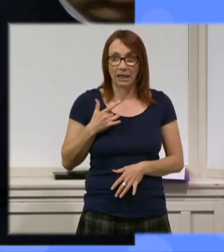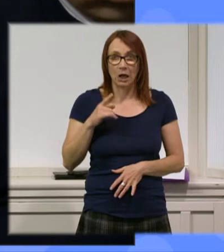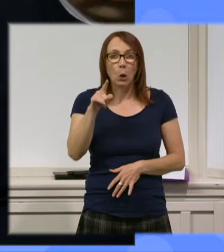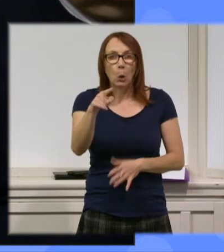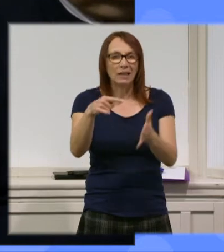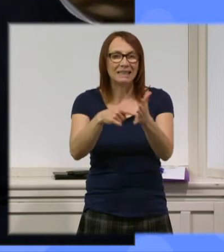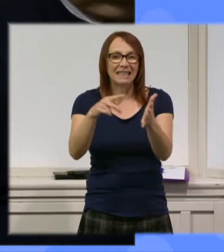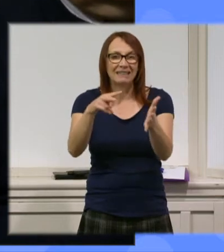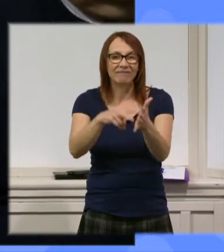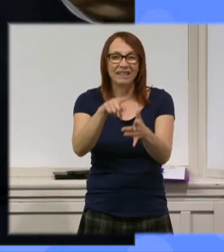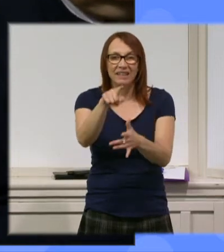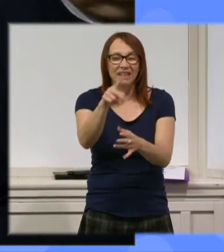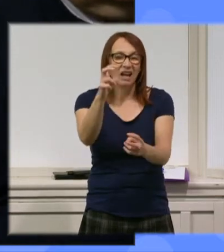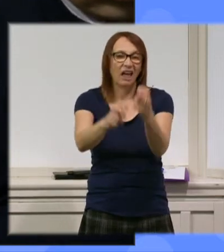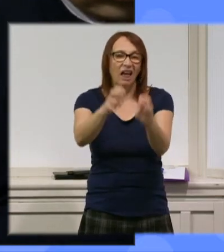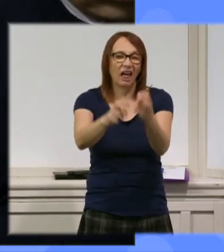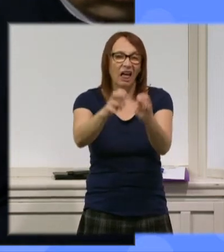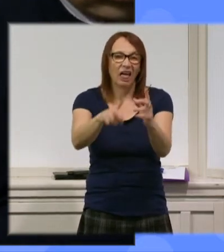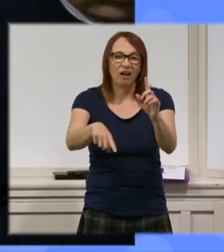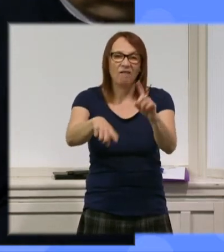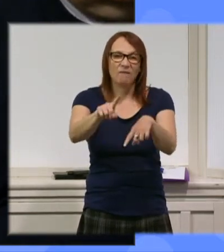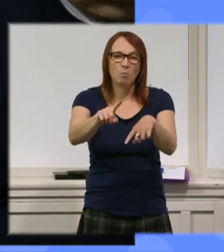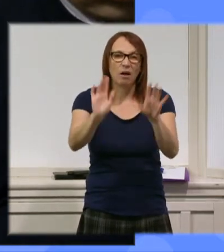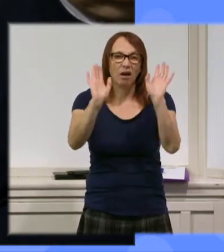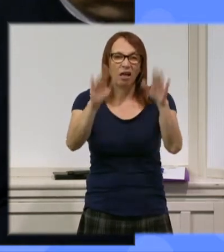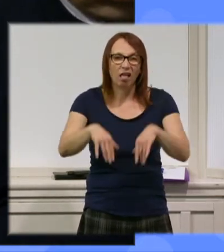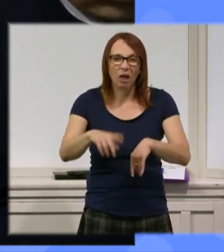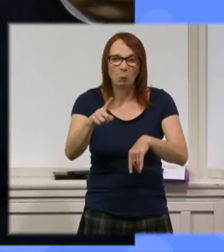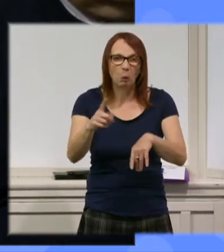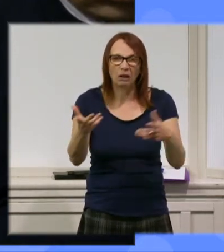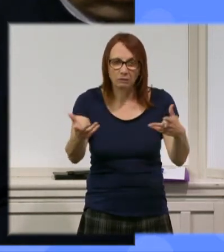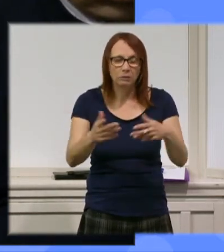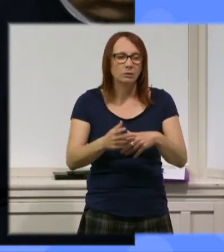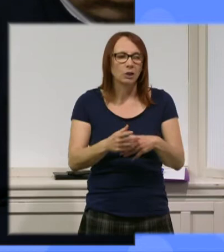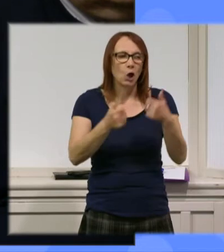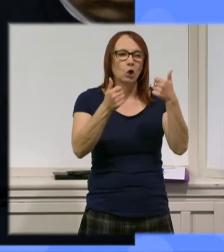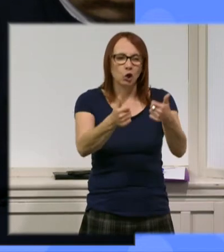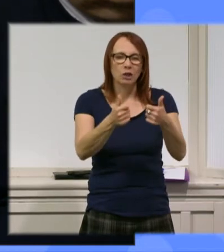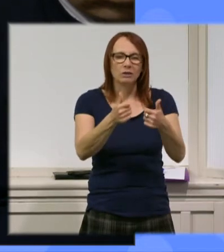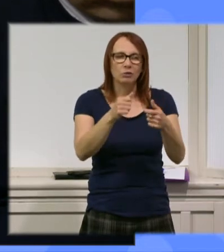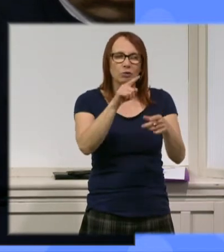things like football so that's a good and it's good to have far they feet held